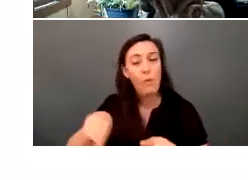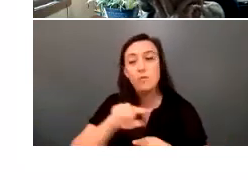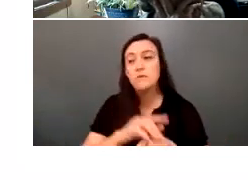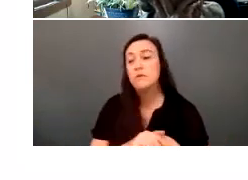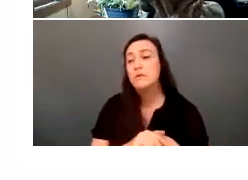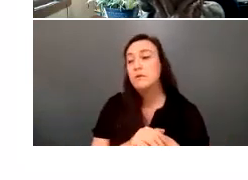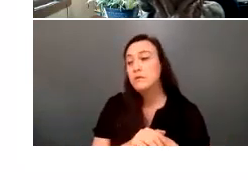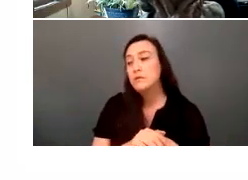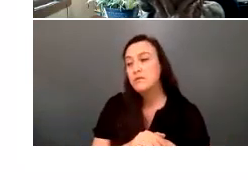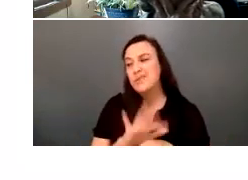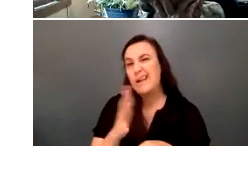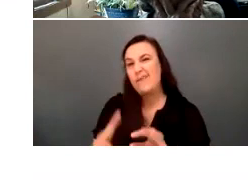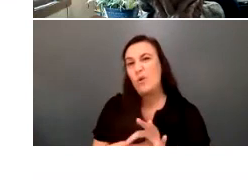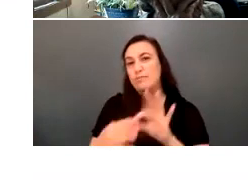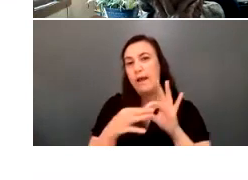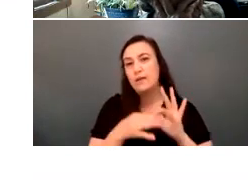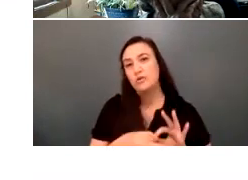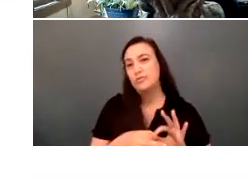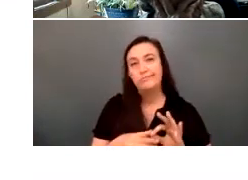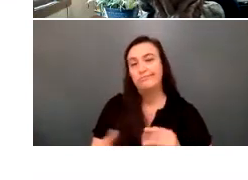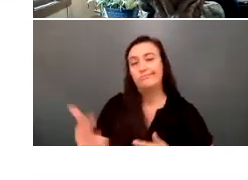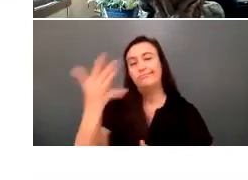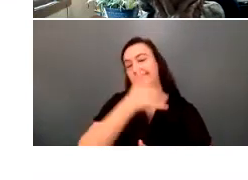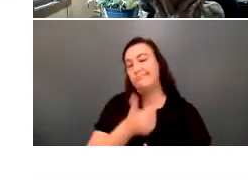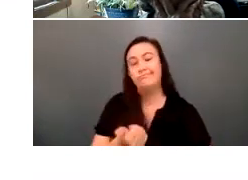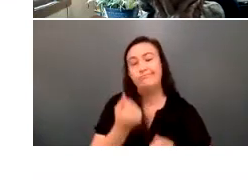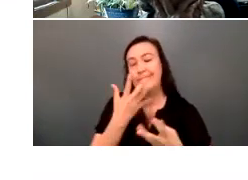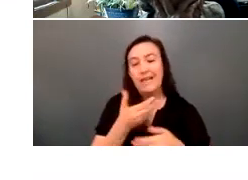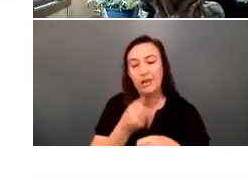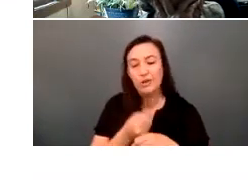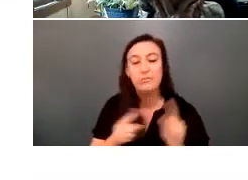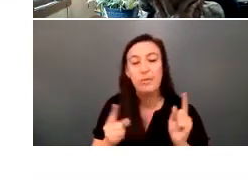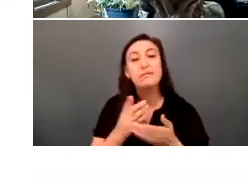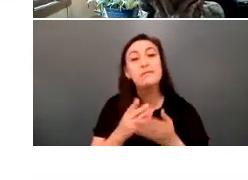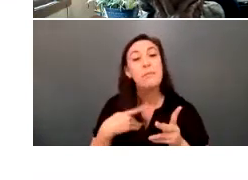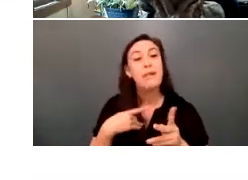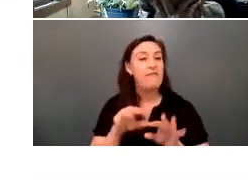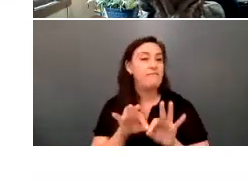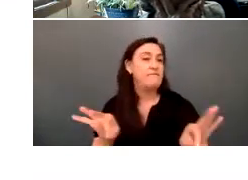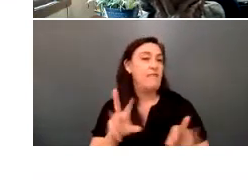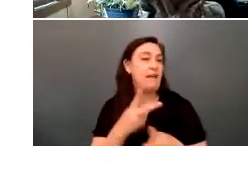that goes back a number of years. But people had some people hold that, and having that certificate as